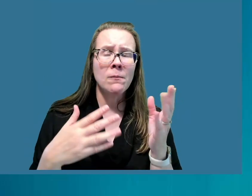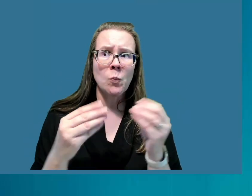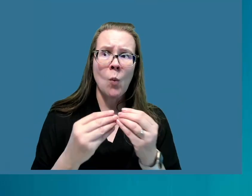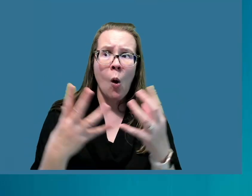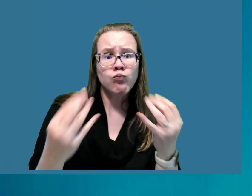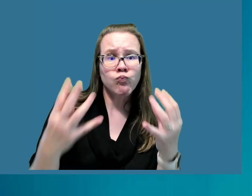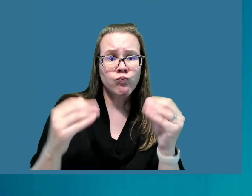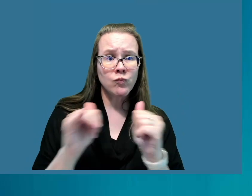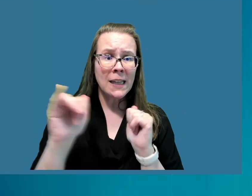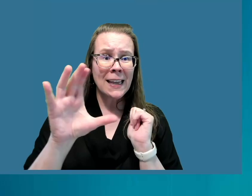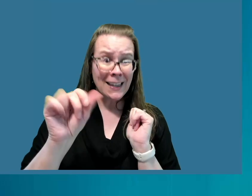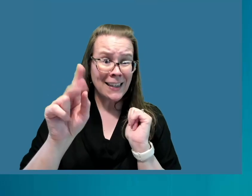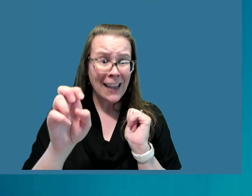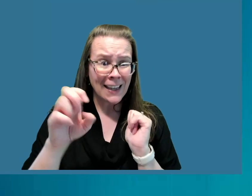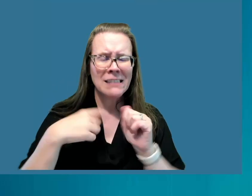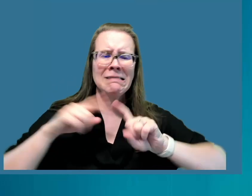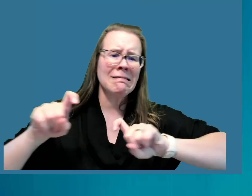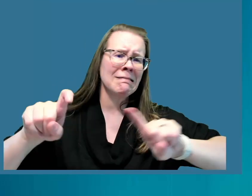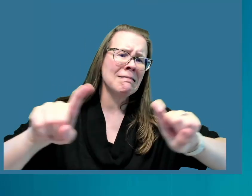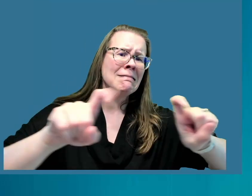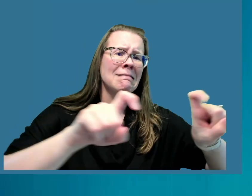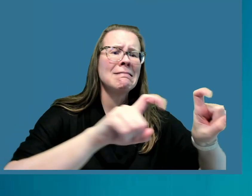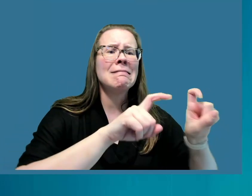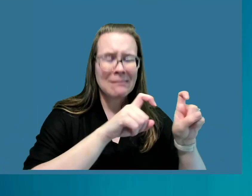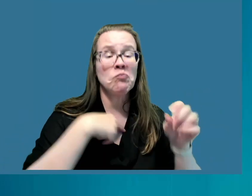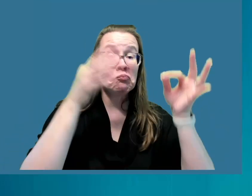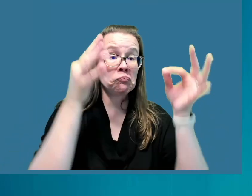(they have like a dry texture), and some are more cake-like. There are a lot of different ones.